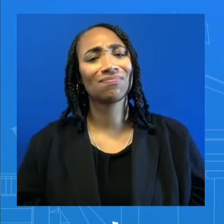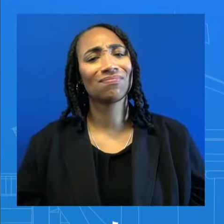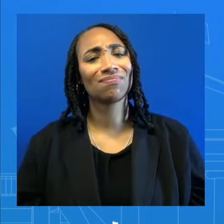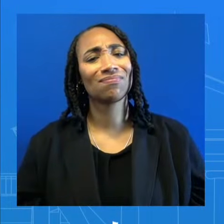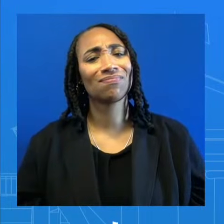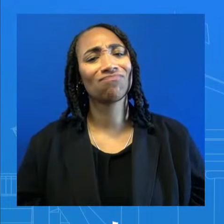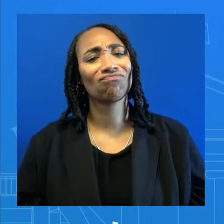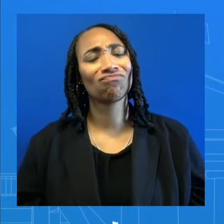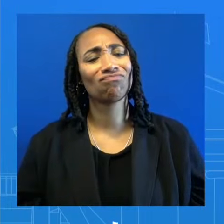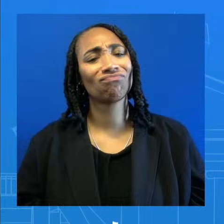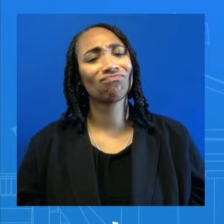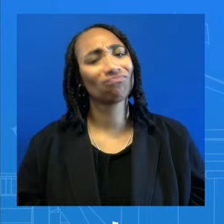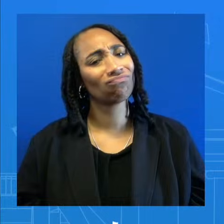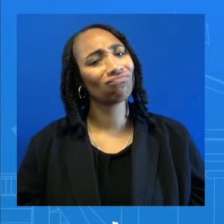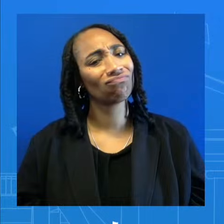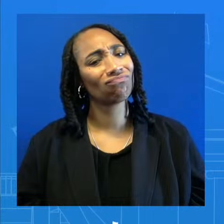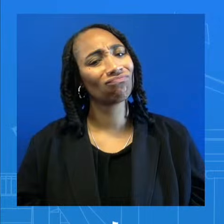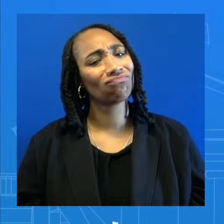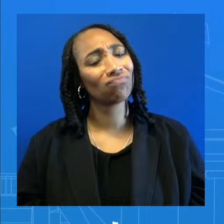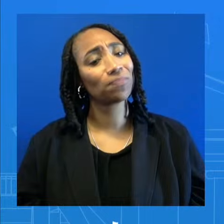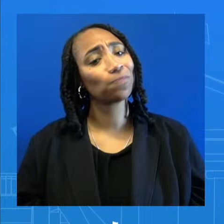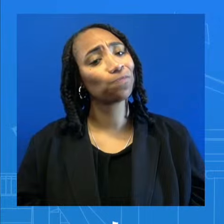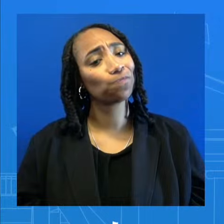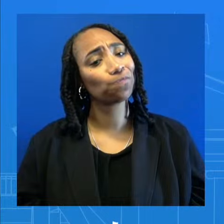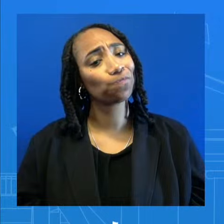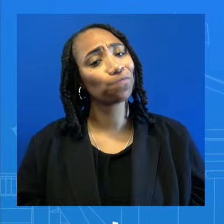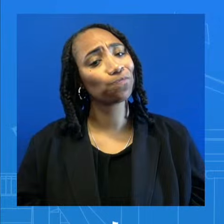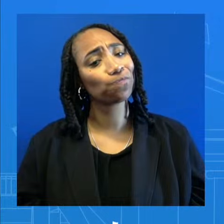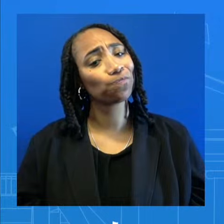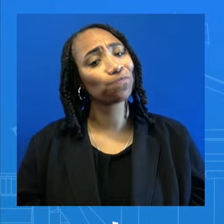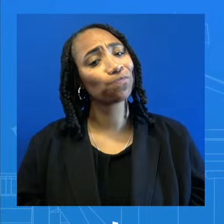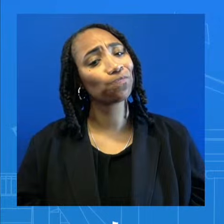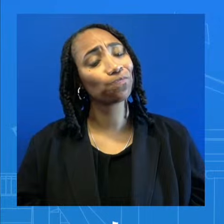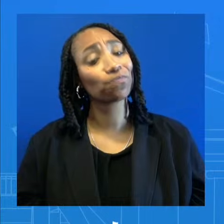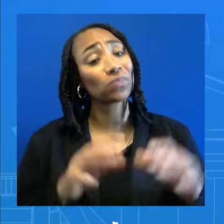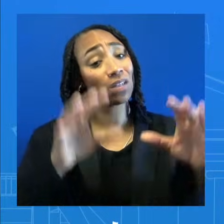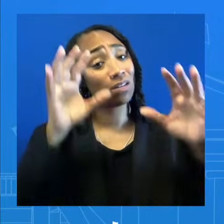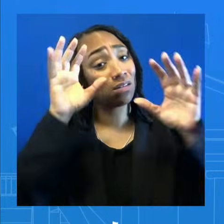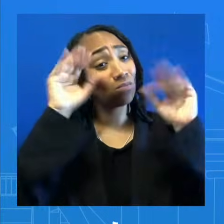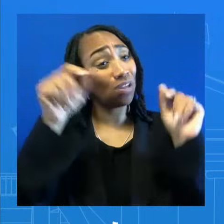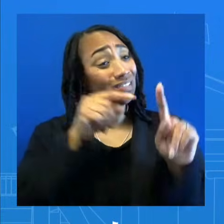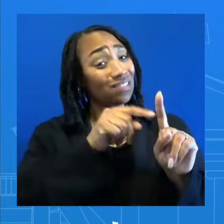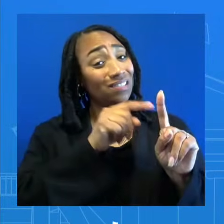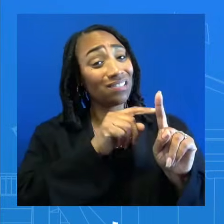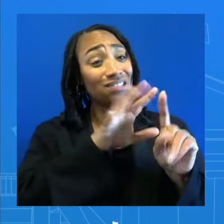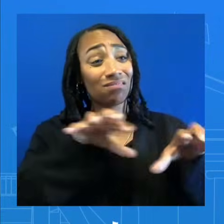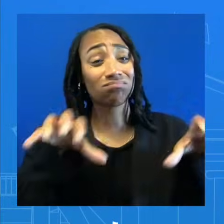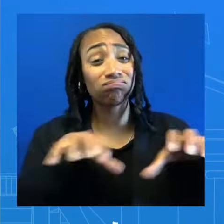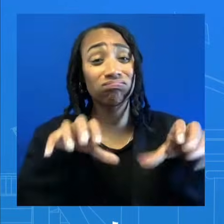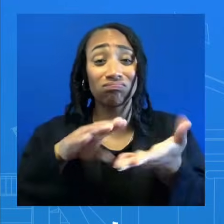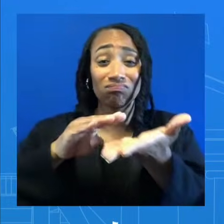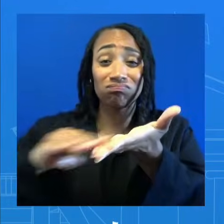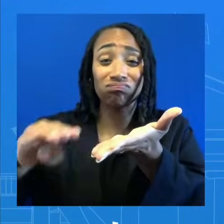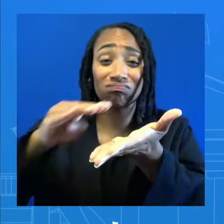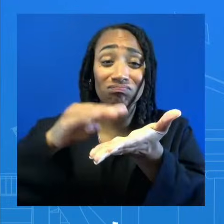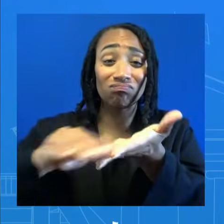on providing the most individual commutations in a single -- in a single day, and I think that matters.